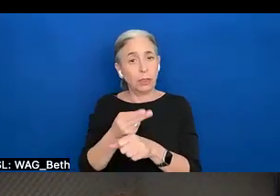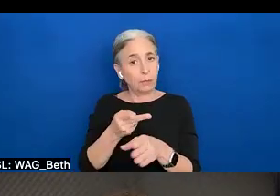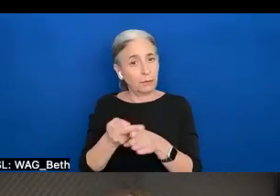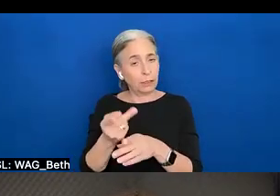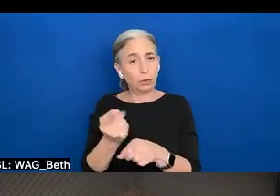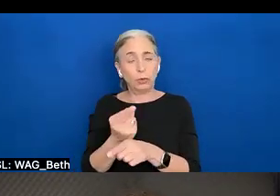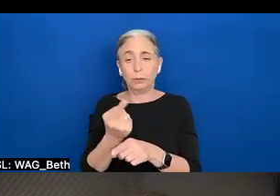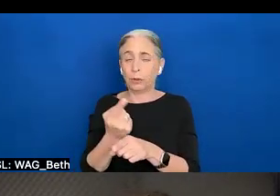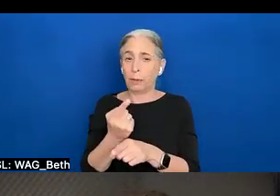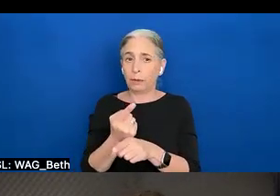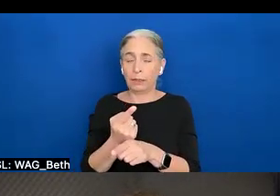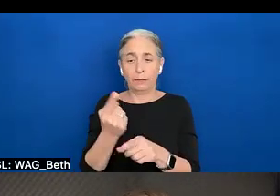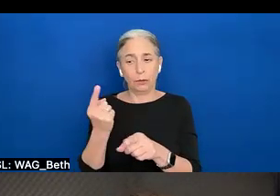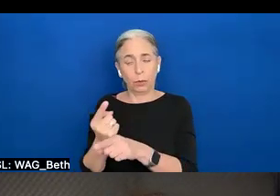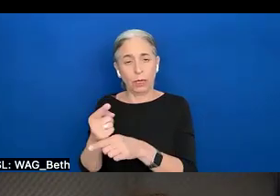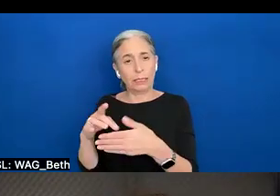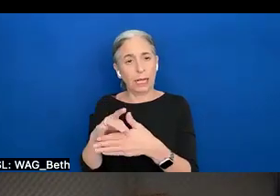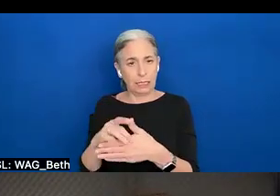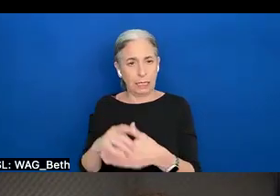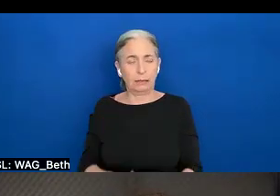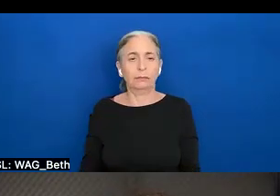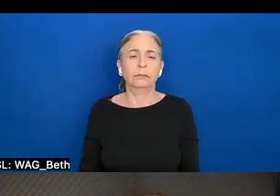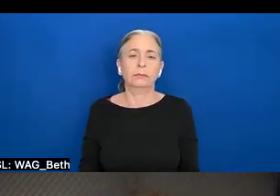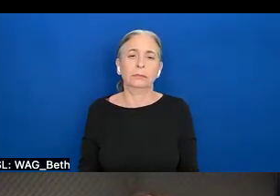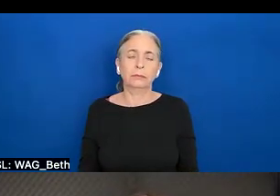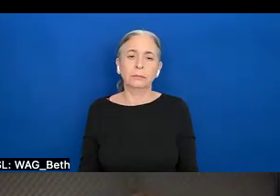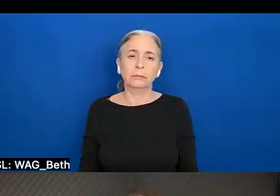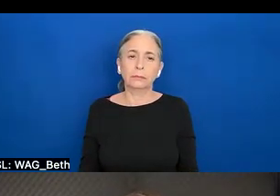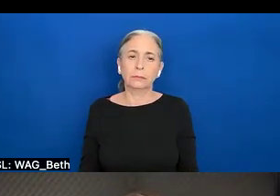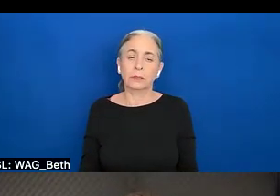using the correct glyph for the correct content and